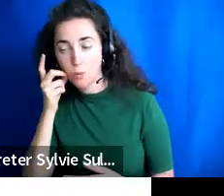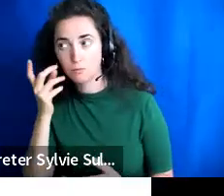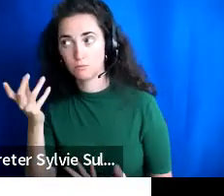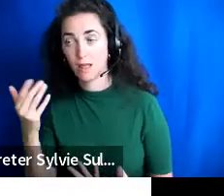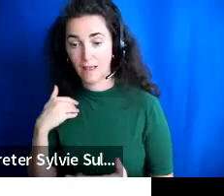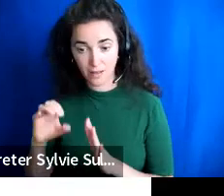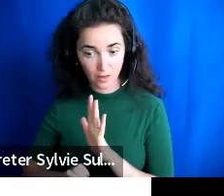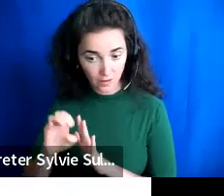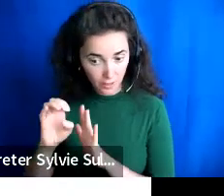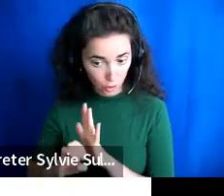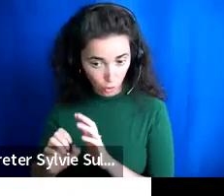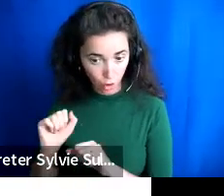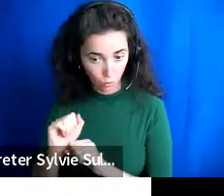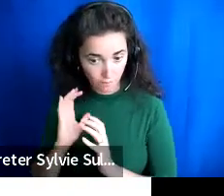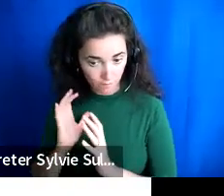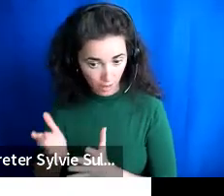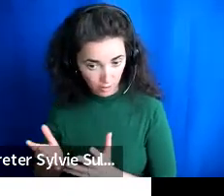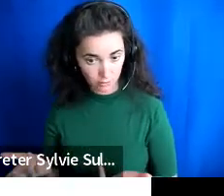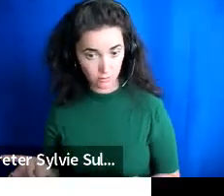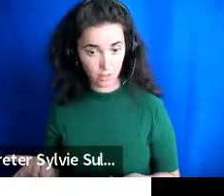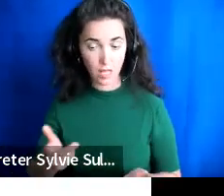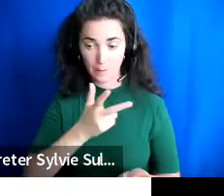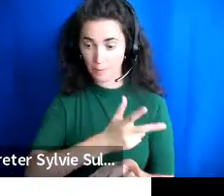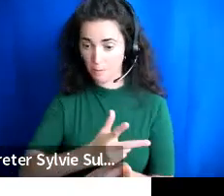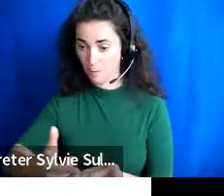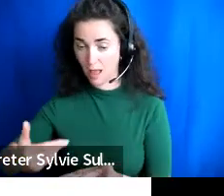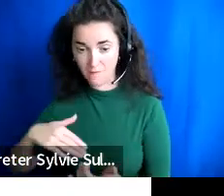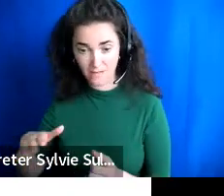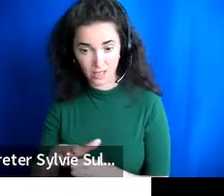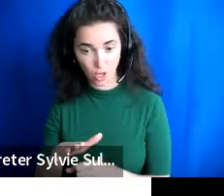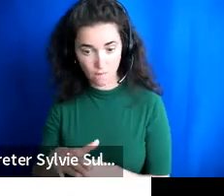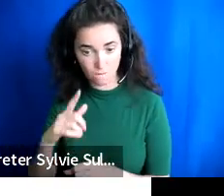Do? Are there enough parking spaces? very similar disability?